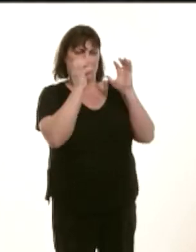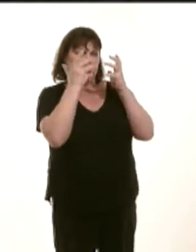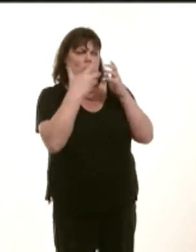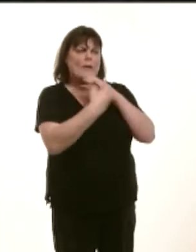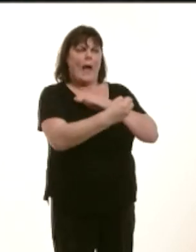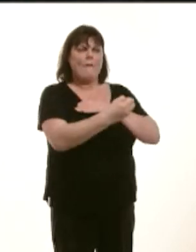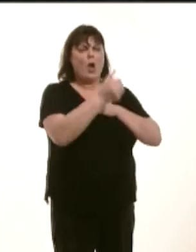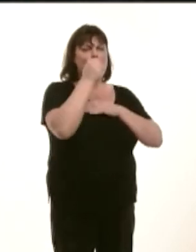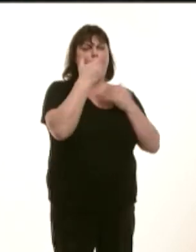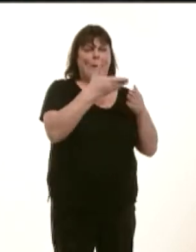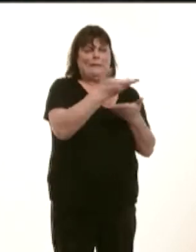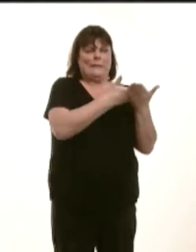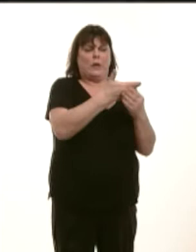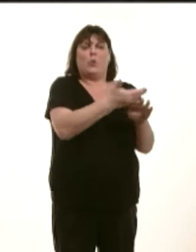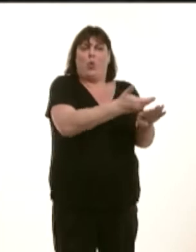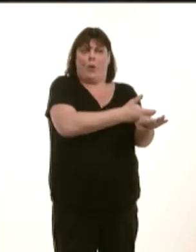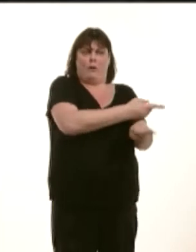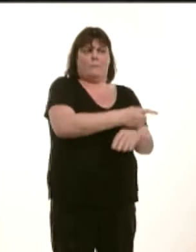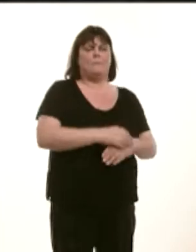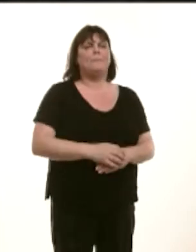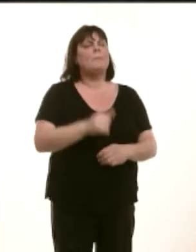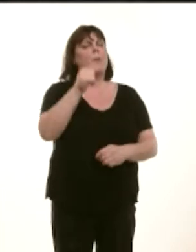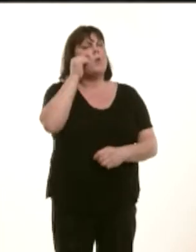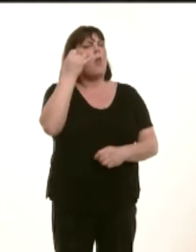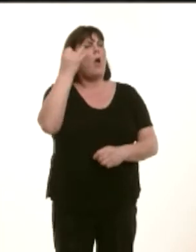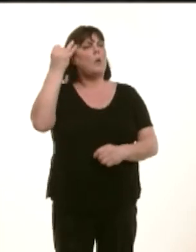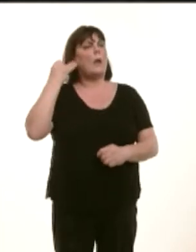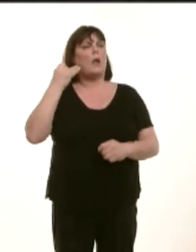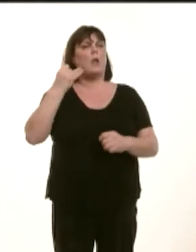earlier questions on this. Last week, I was pleased to host your colleague the Deputy